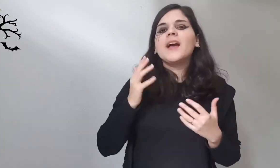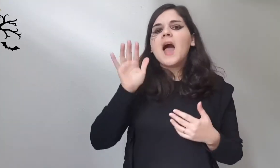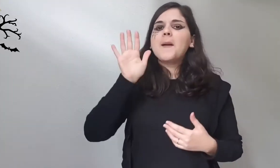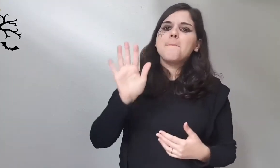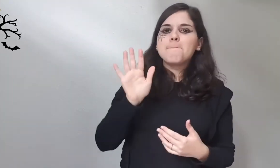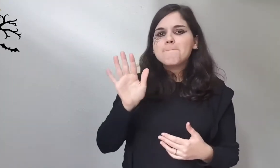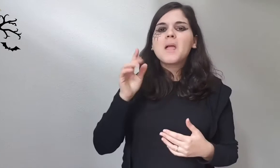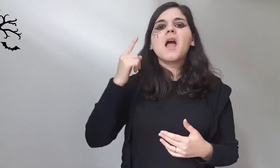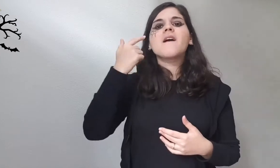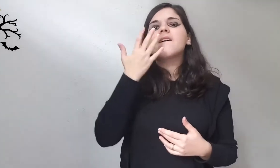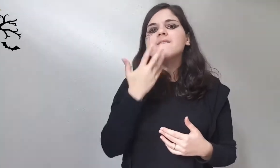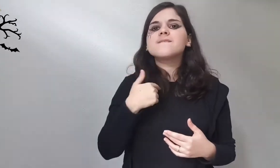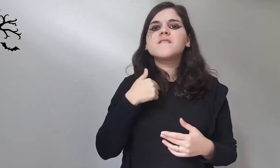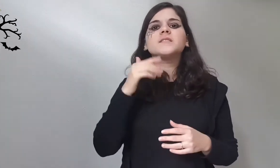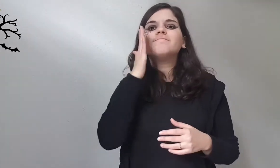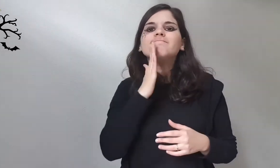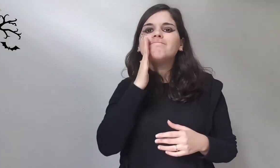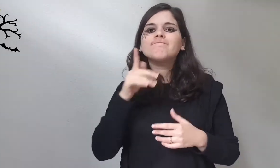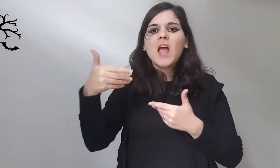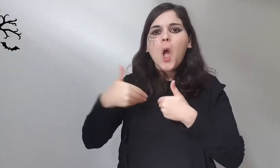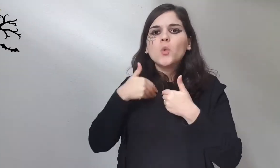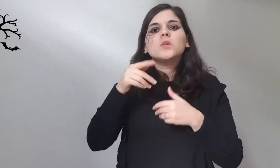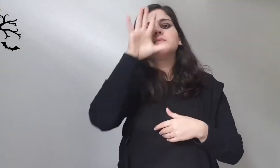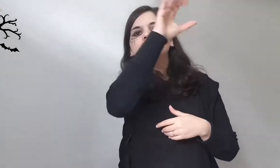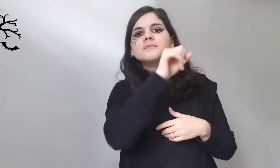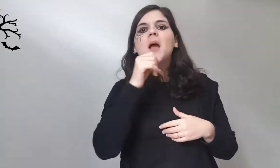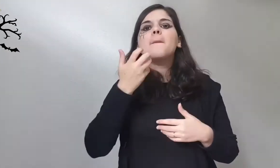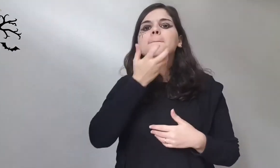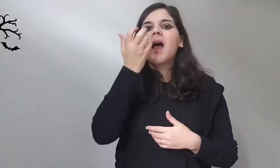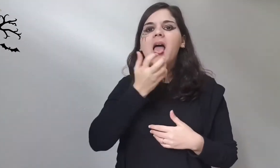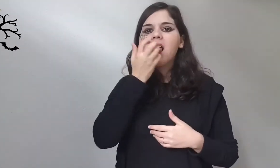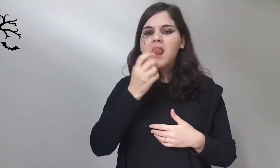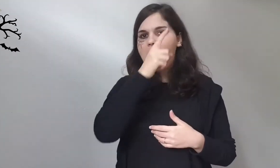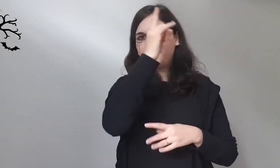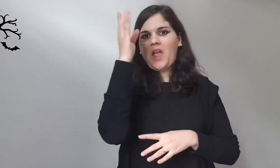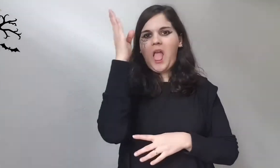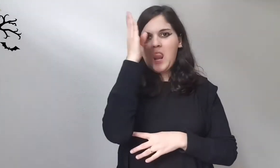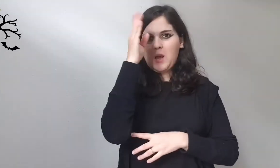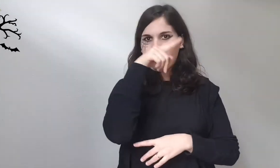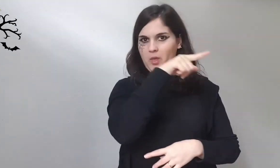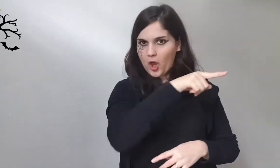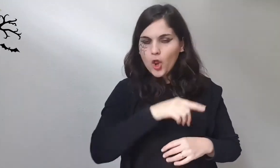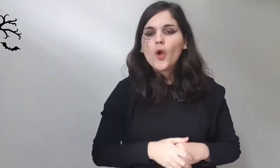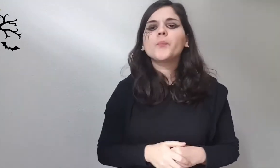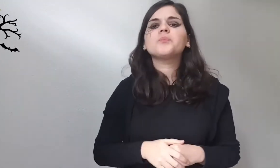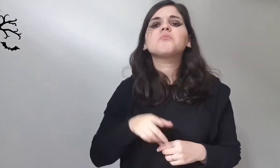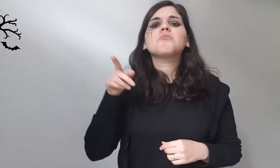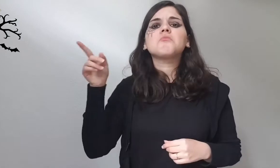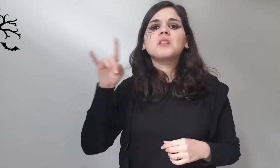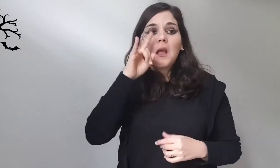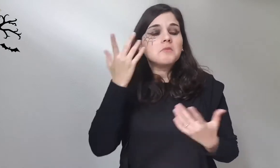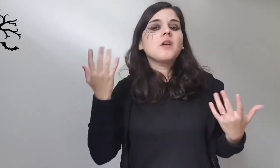and the man convinced him to climb a tree to get an apple.